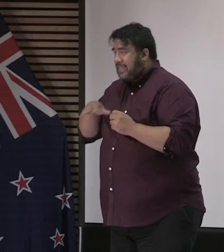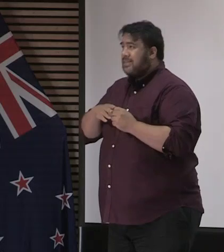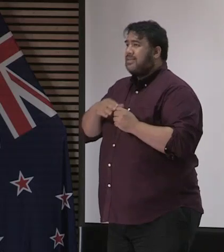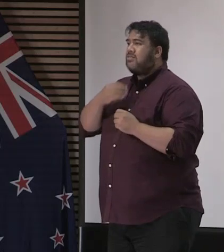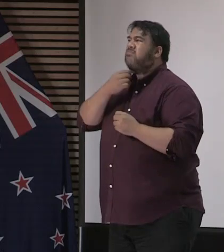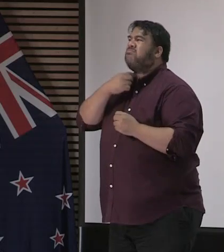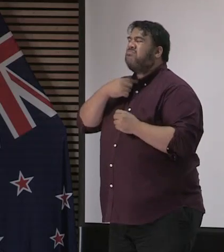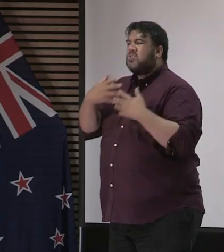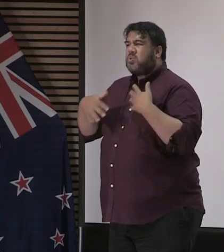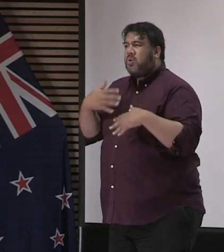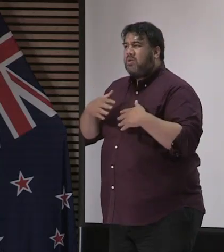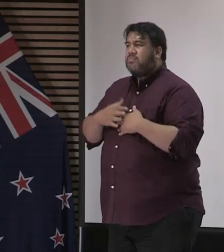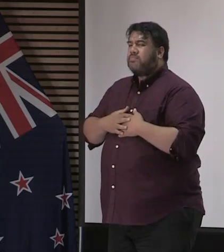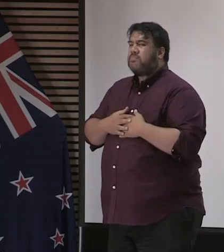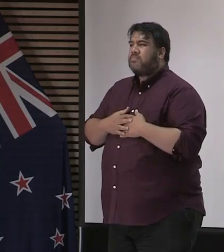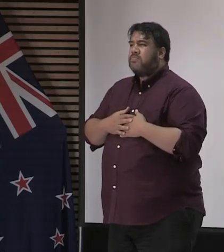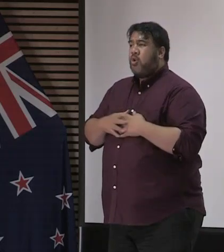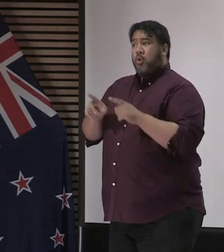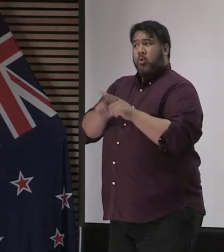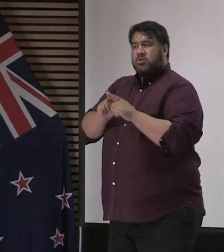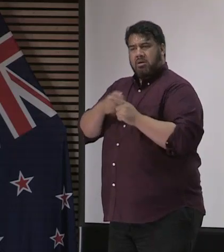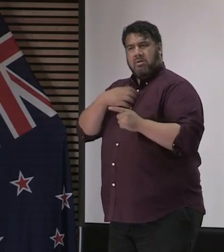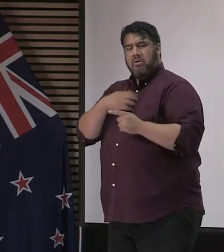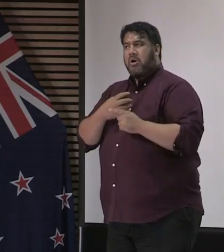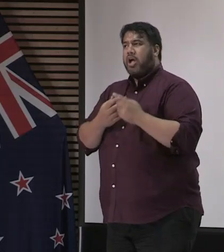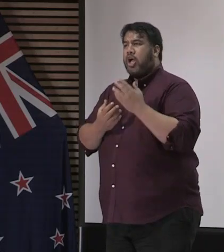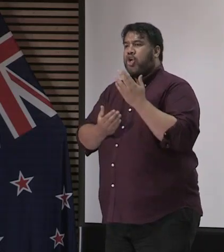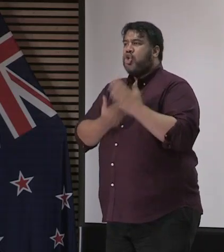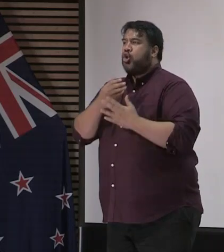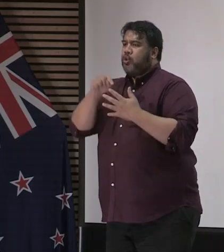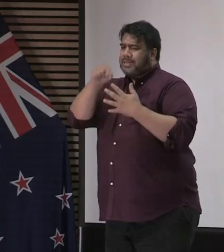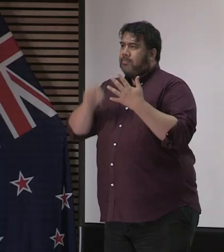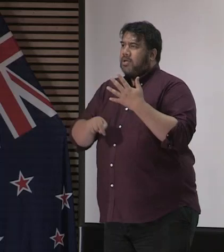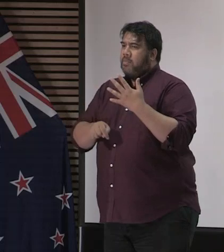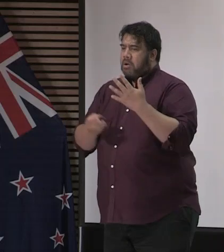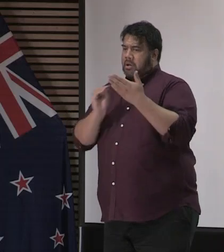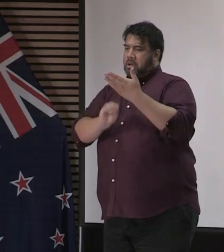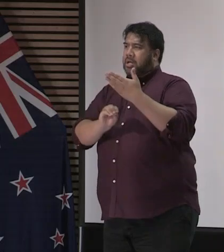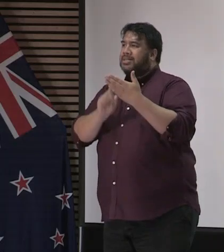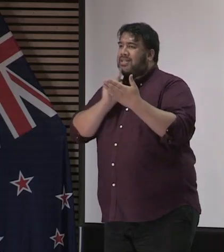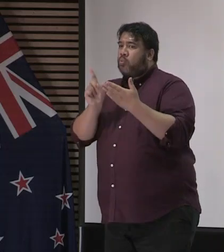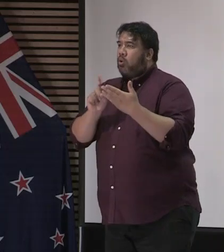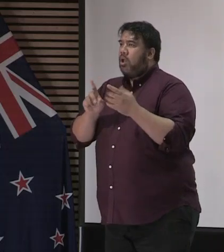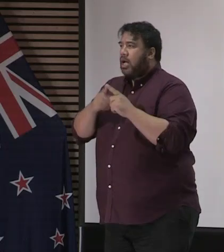symptoms like fever and cough, but also, you know, sneezing and sore throat, and this